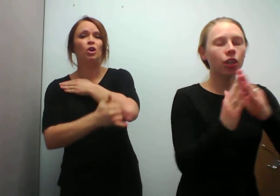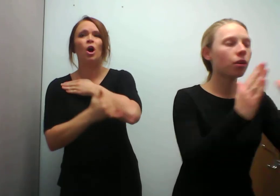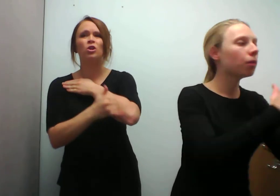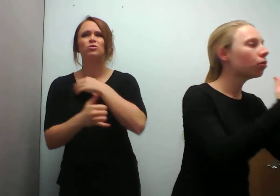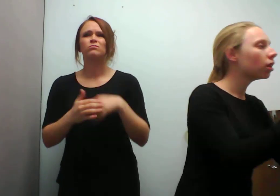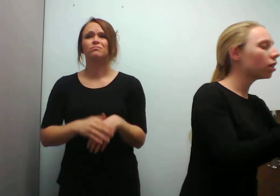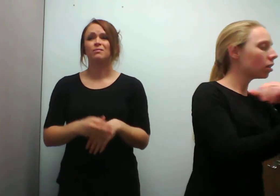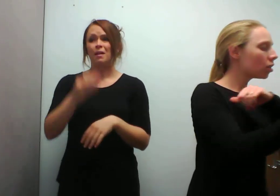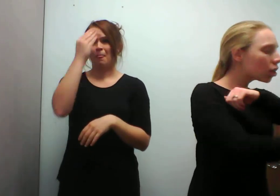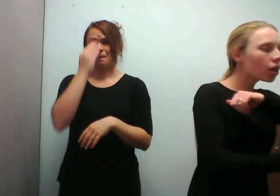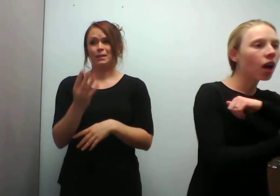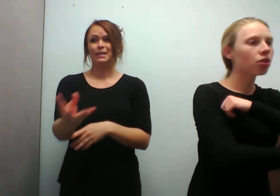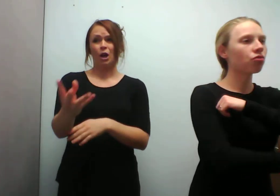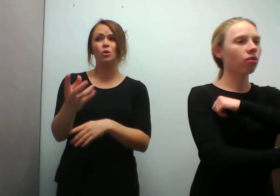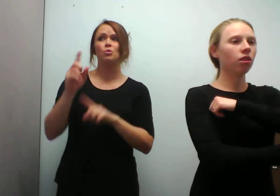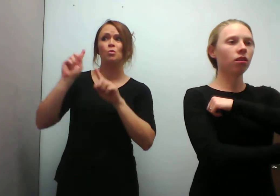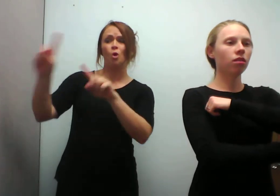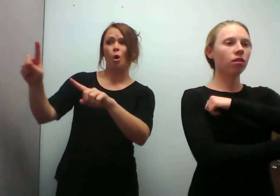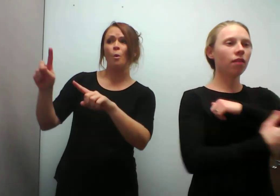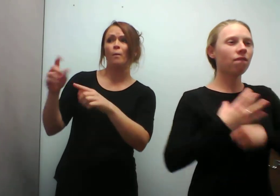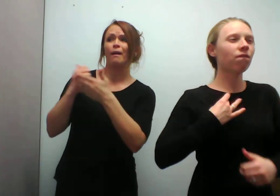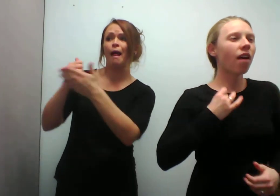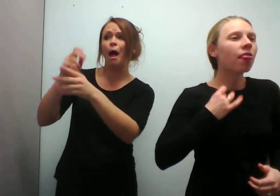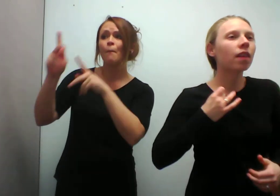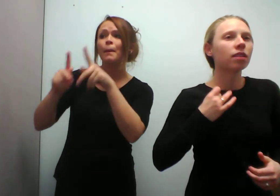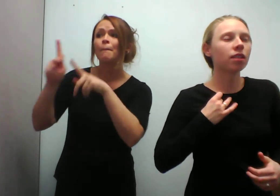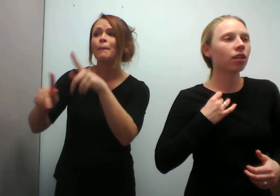let me tell you something, reaching out and helping people will bring you more satisfaction